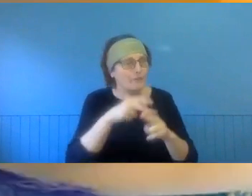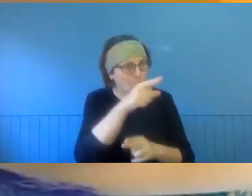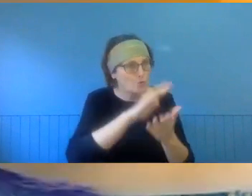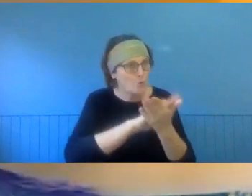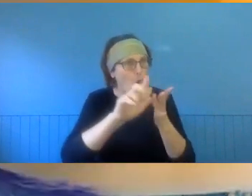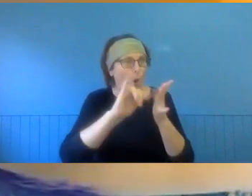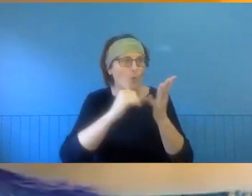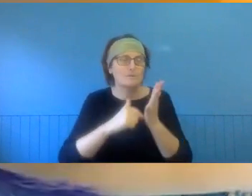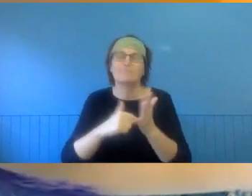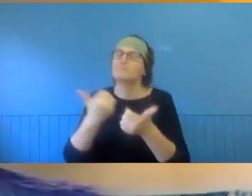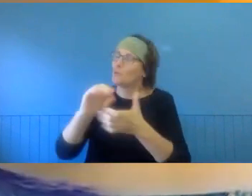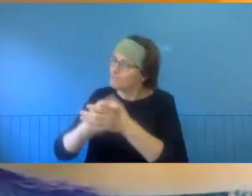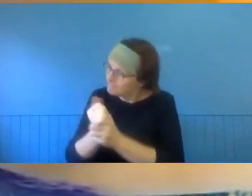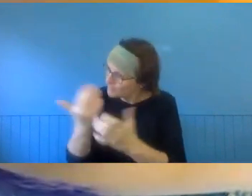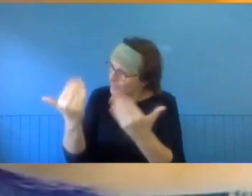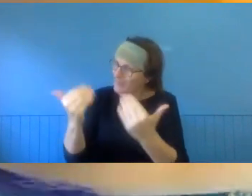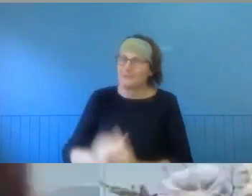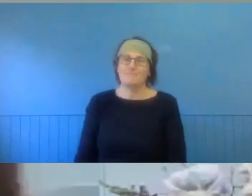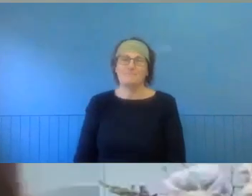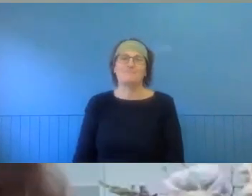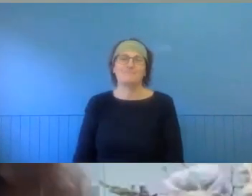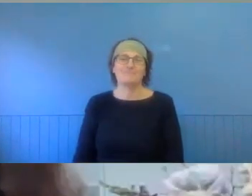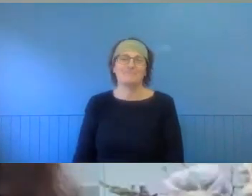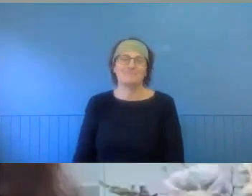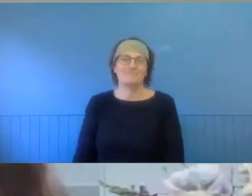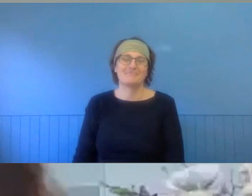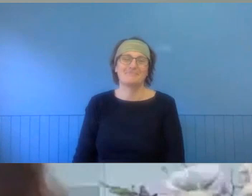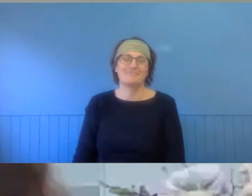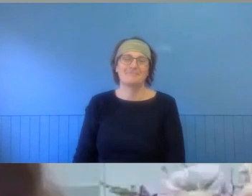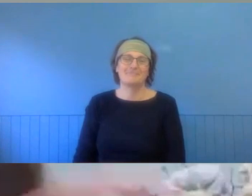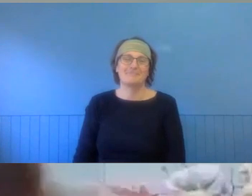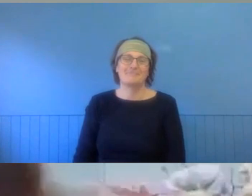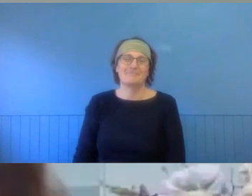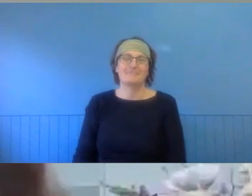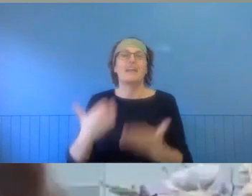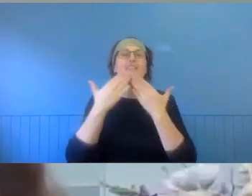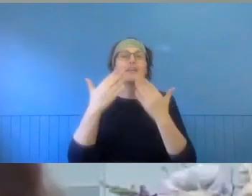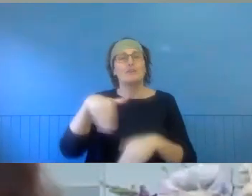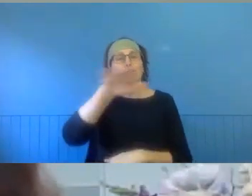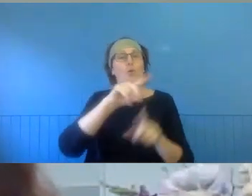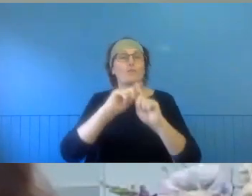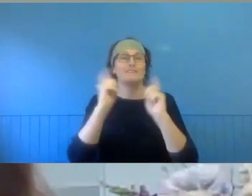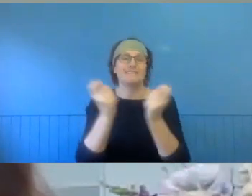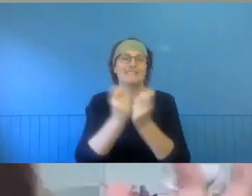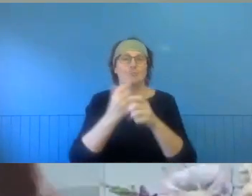pleasure, darling. >> TERRI JANKE: And thanks to the team behind-the-scenes as well. Thank you. >> IAN COLLESS: And thank you